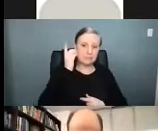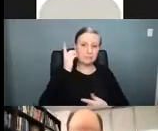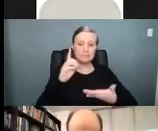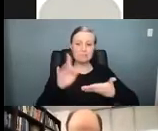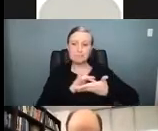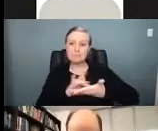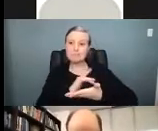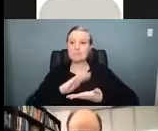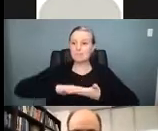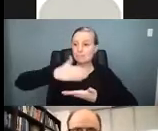that are available.